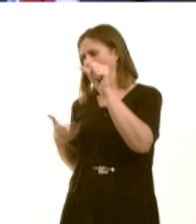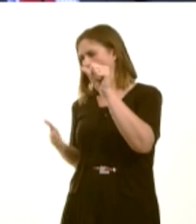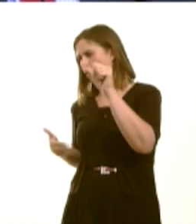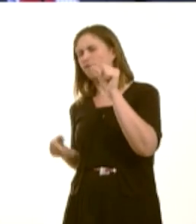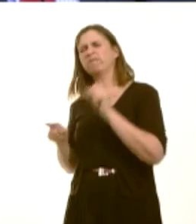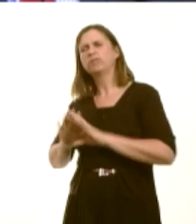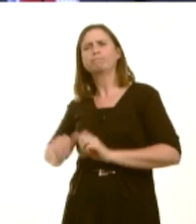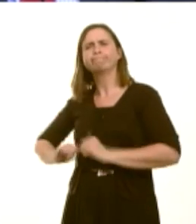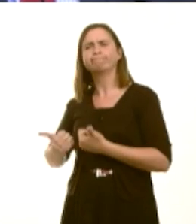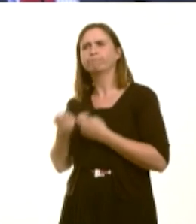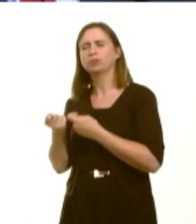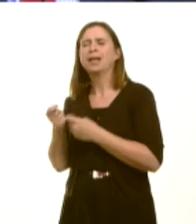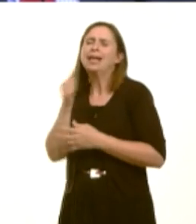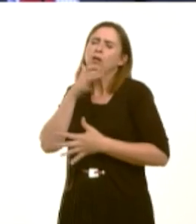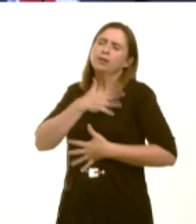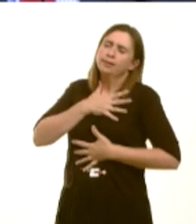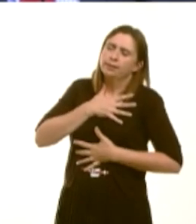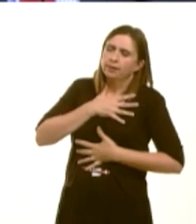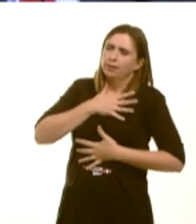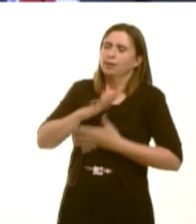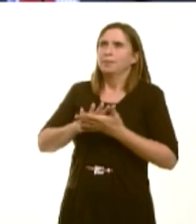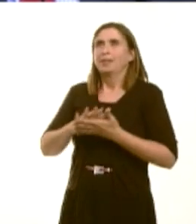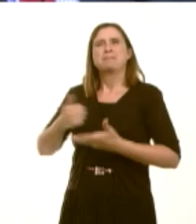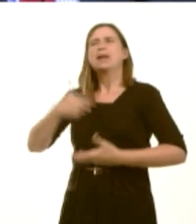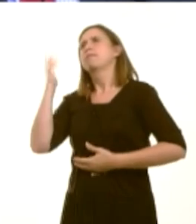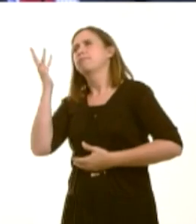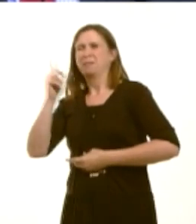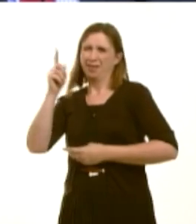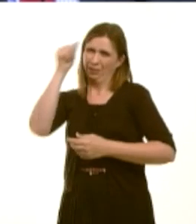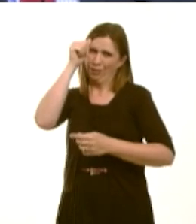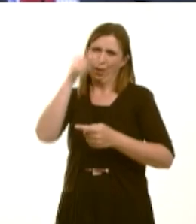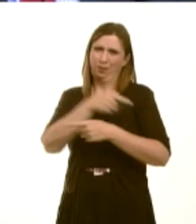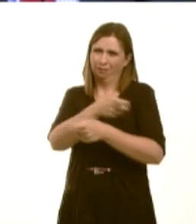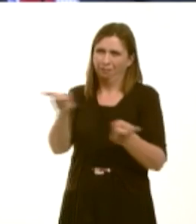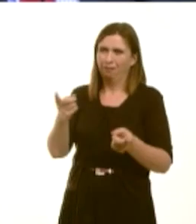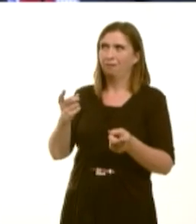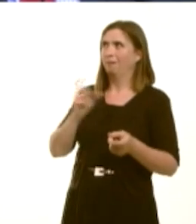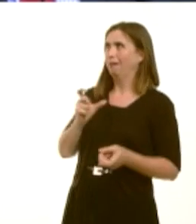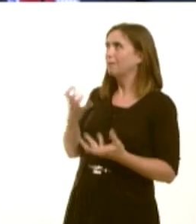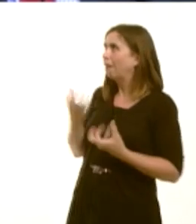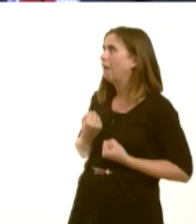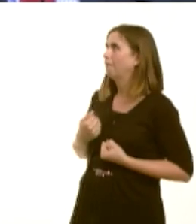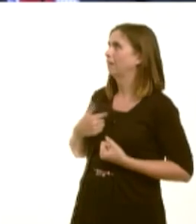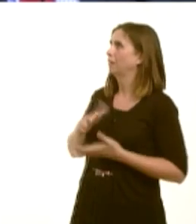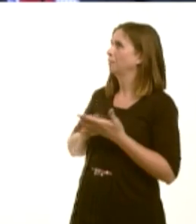effective. Now, these are very difficult matters, particularly for individuals who themselves have cancer, and itís exceptionally emotive for them and their families; I understand